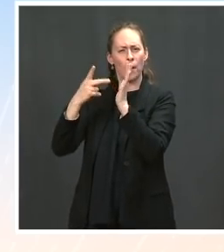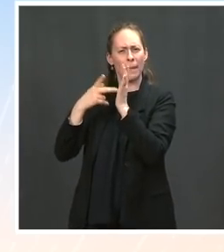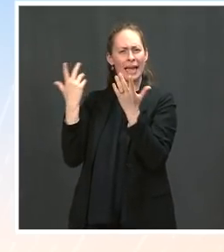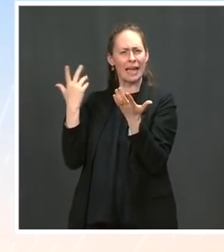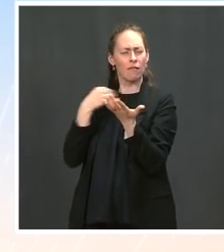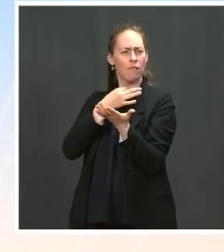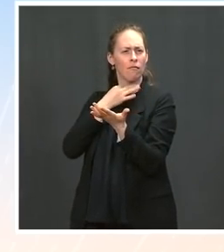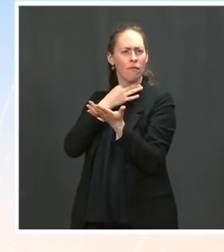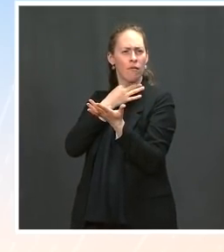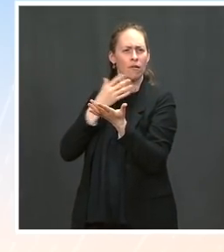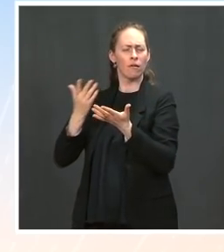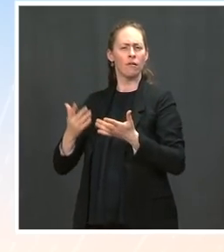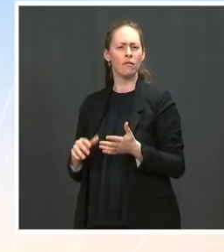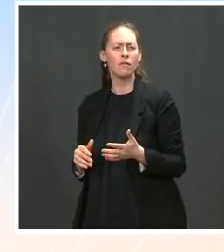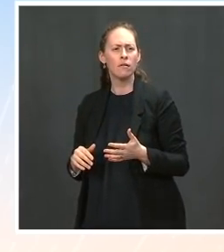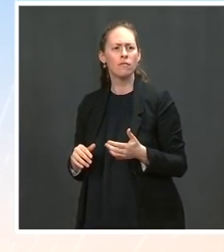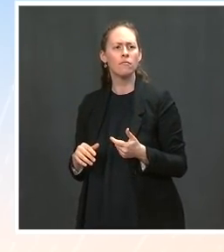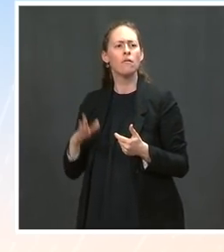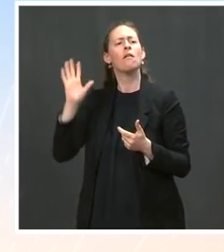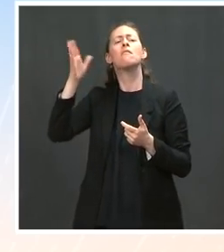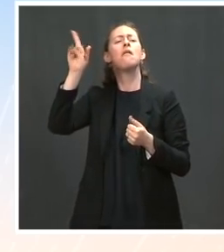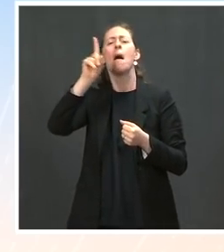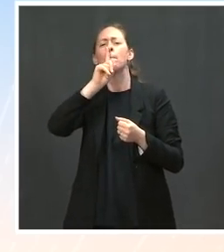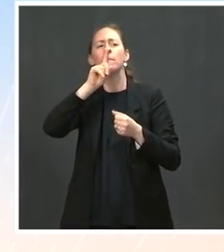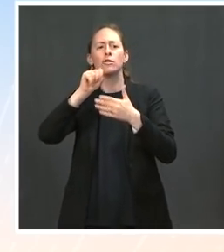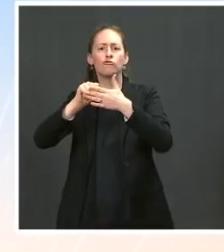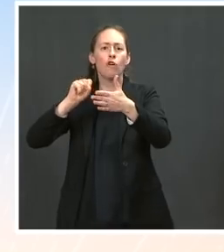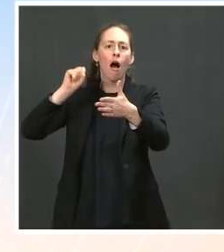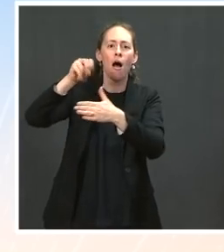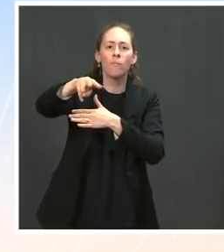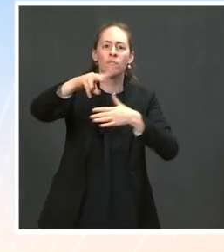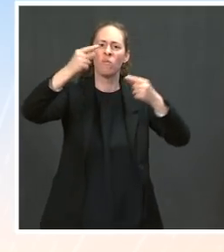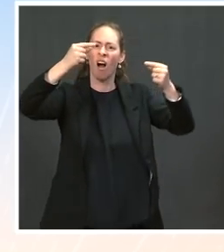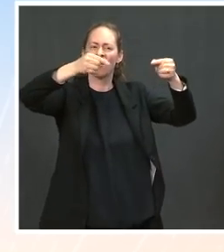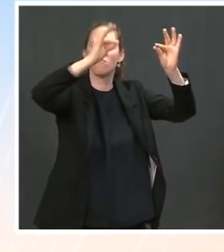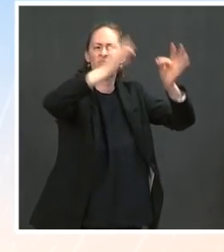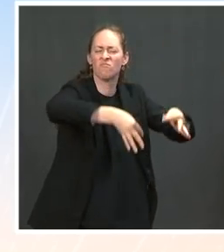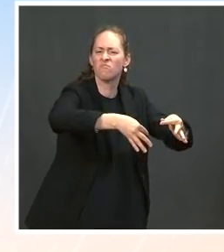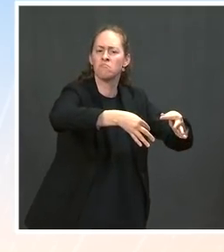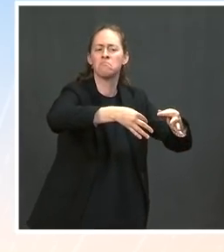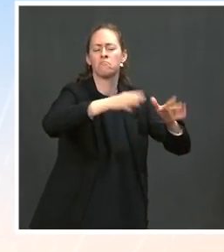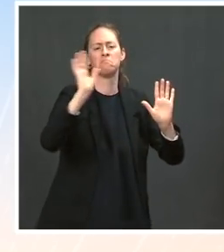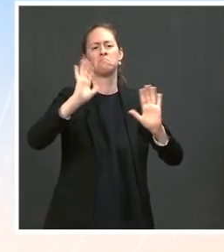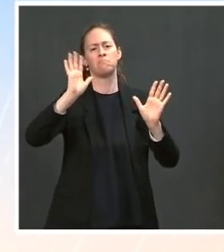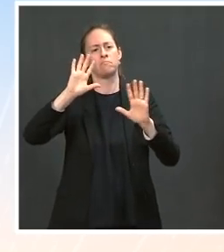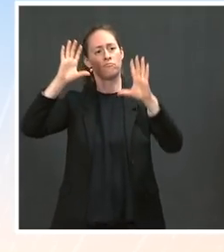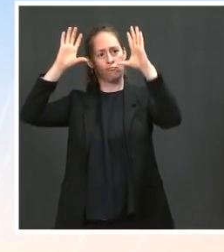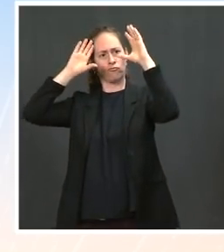Ms. Psaki: We're not going to get ahead of the outcome. I expect when there is a verdict, he will have more to say. The Press: And will you -- as you say,